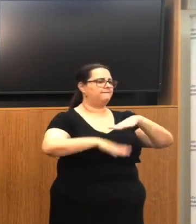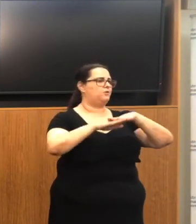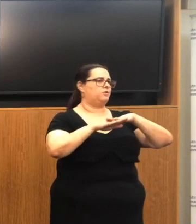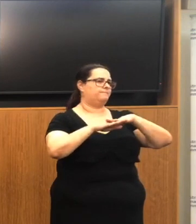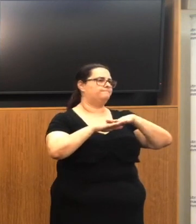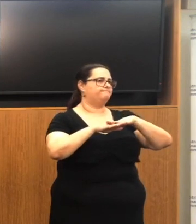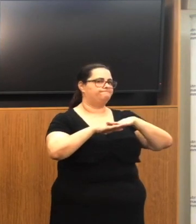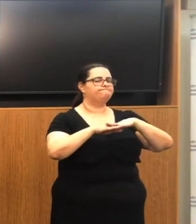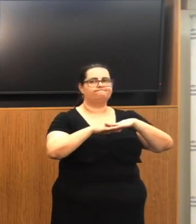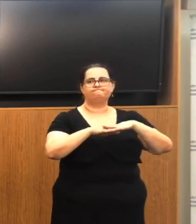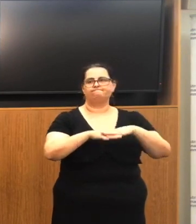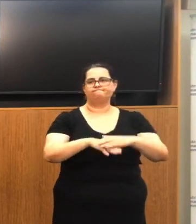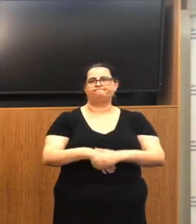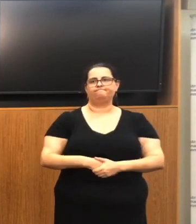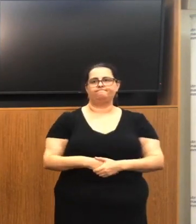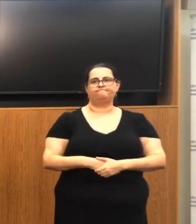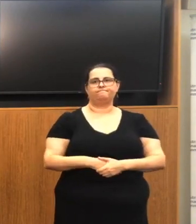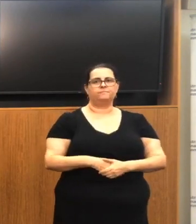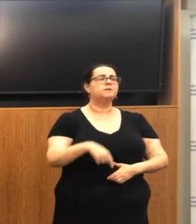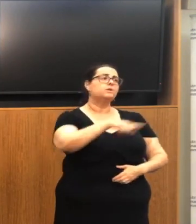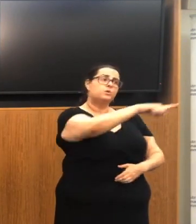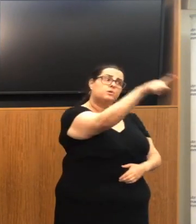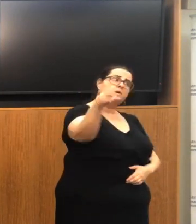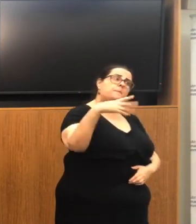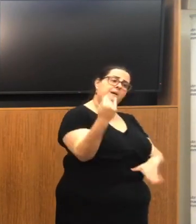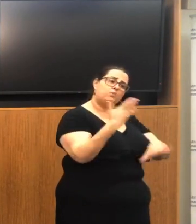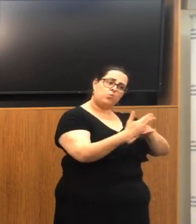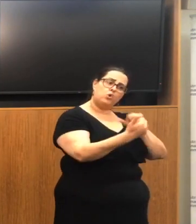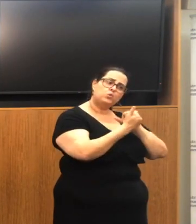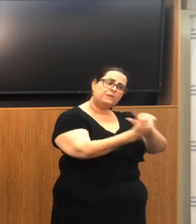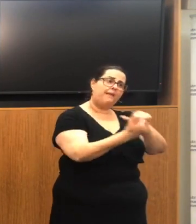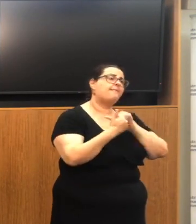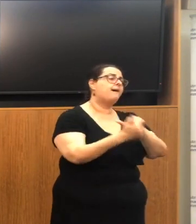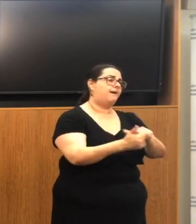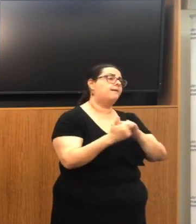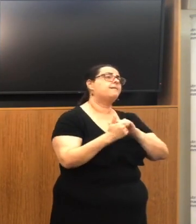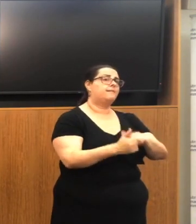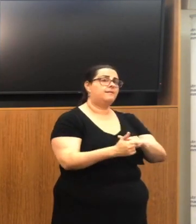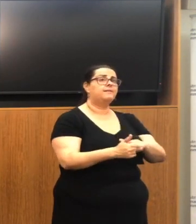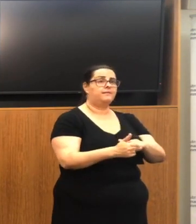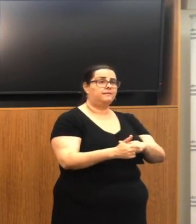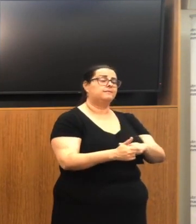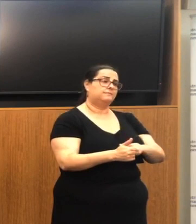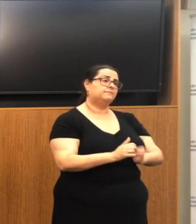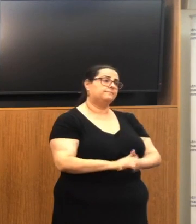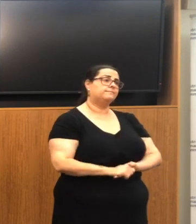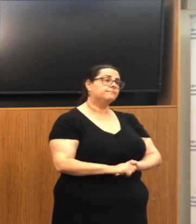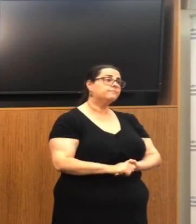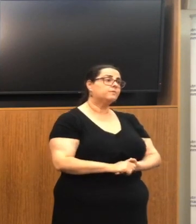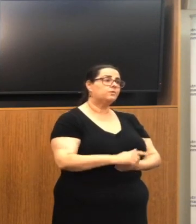Thank you. - So, you all have to get together and so you won't be working and they won't take all day.